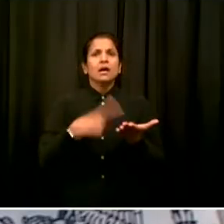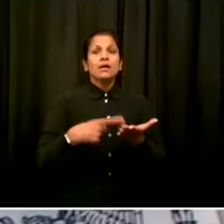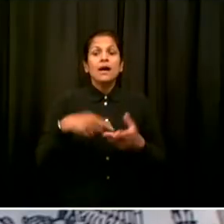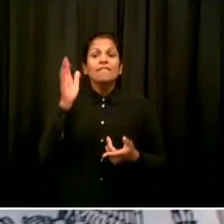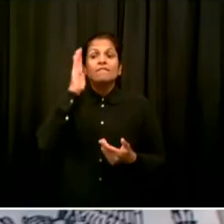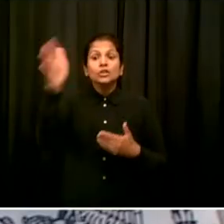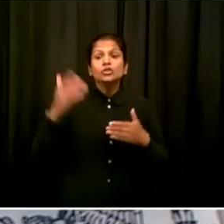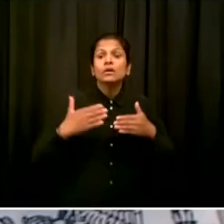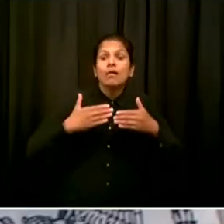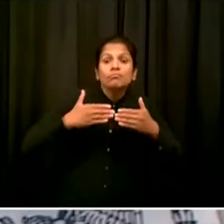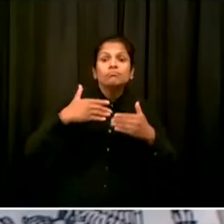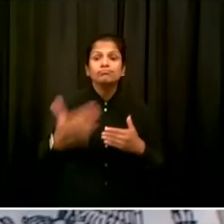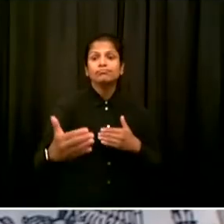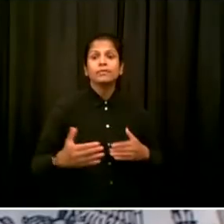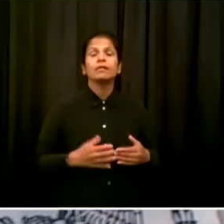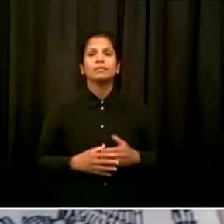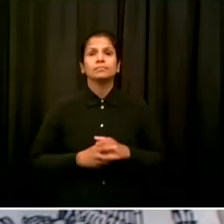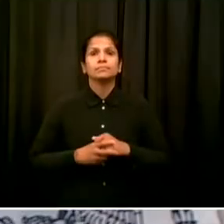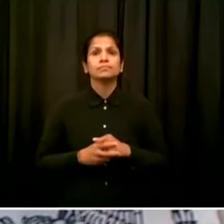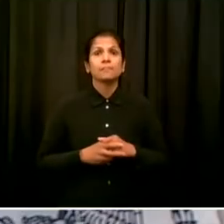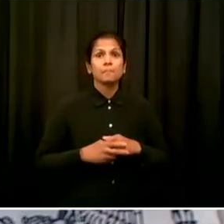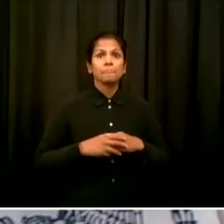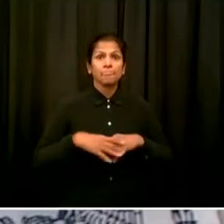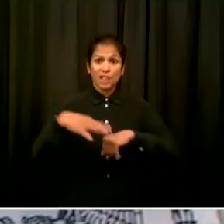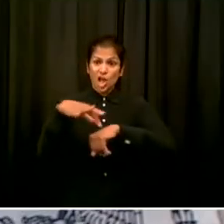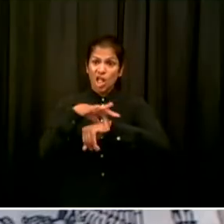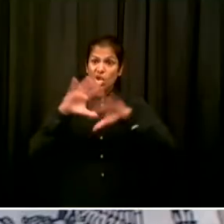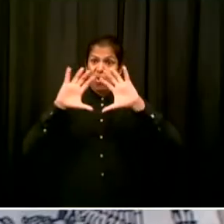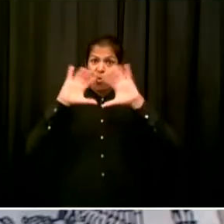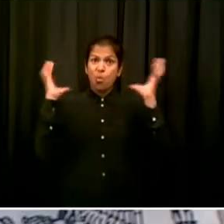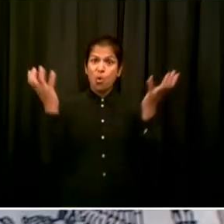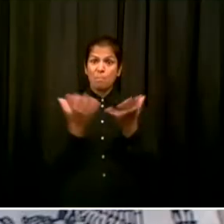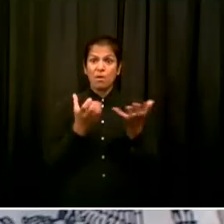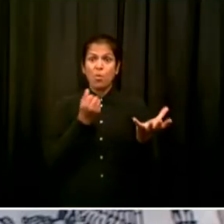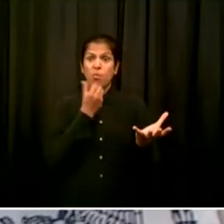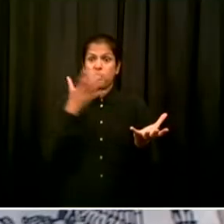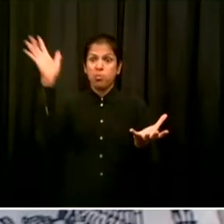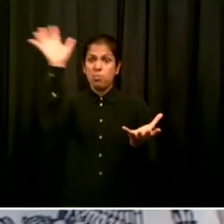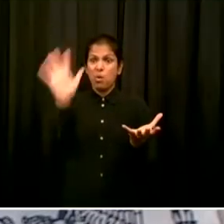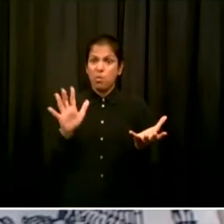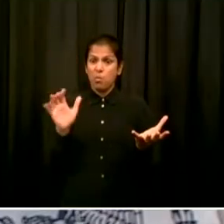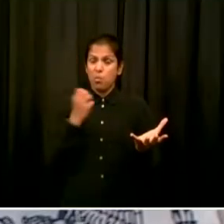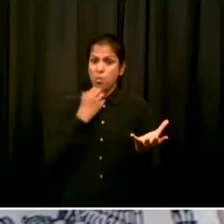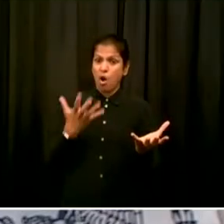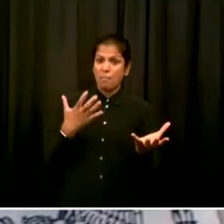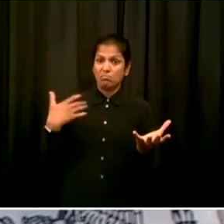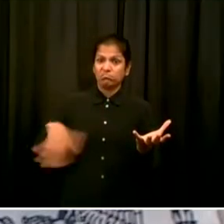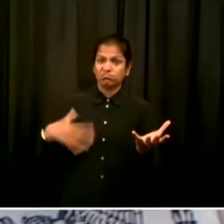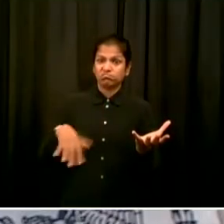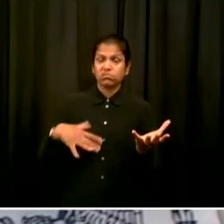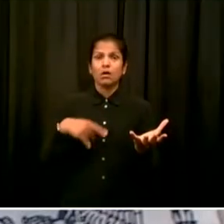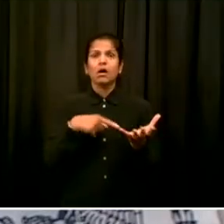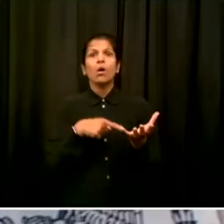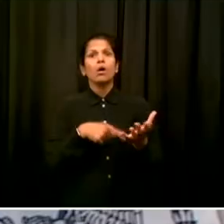BE ENSEINEG NOW FOR YEARS IS THE SREULT OF GLOBAL WARMING. WE HAVE BEEN